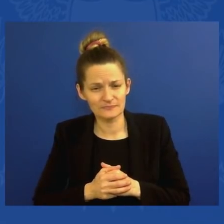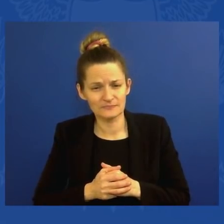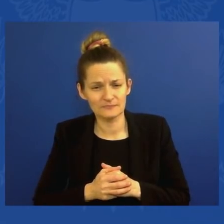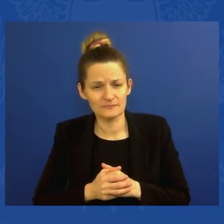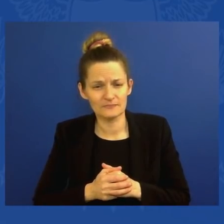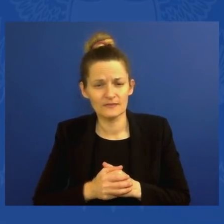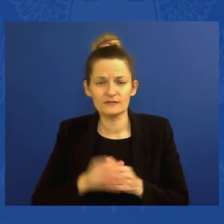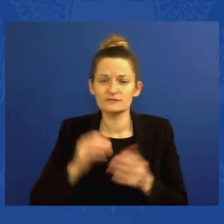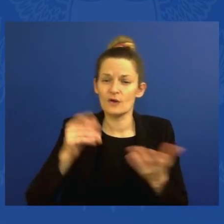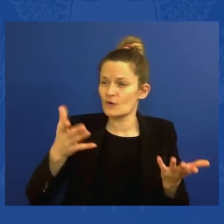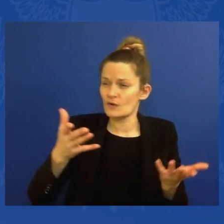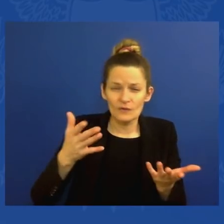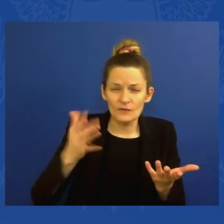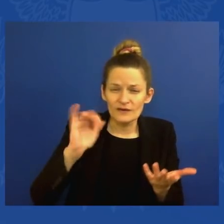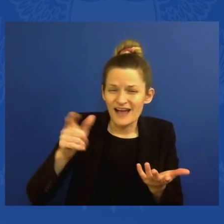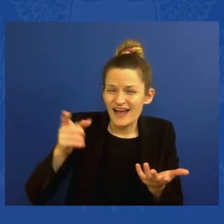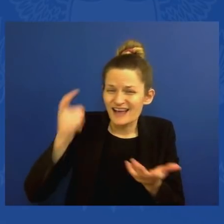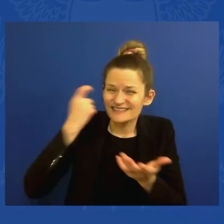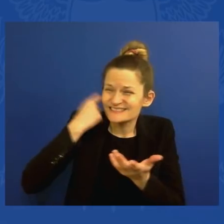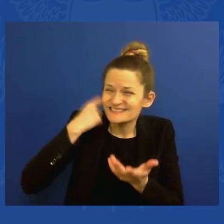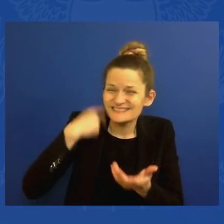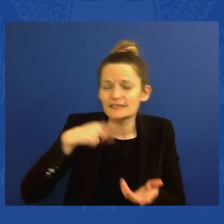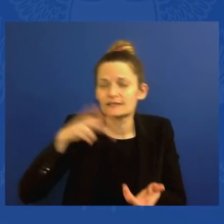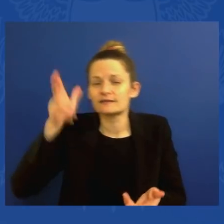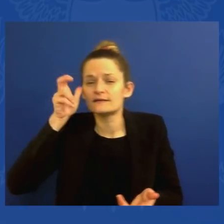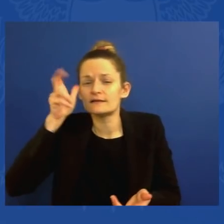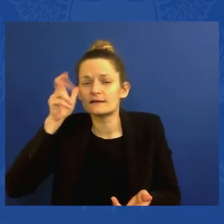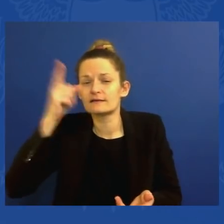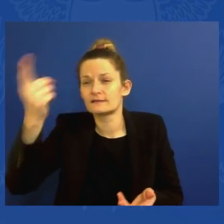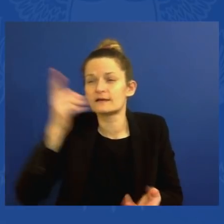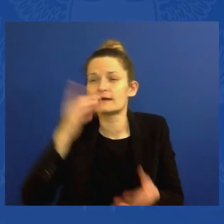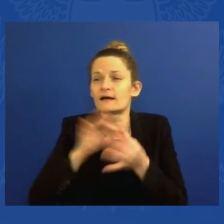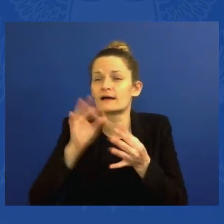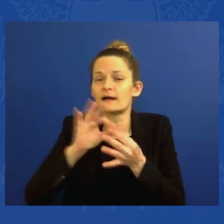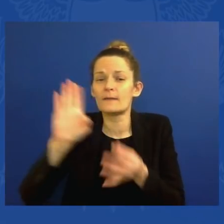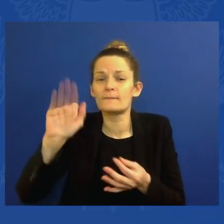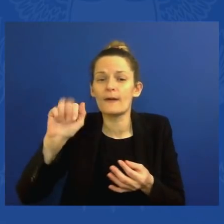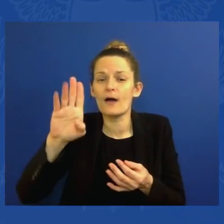Siemens is announcing a $54 million investment to upgrade and expand